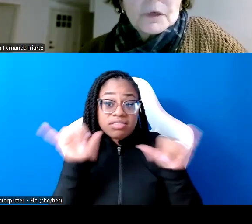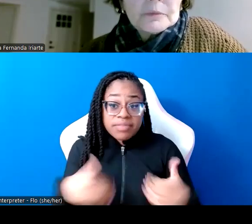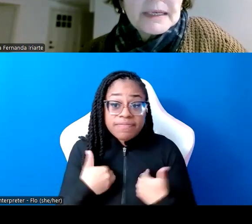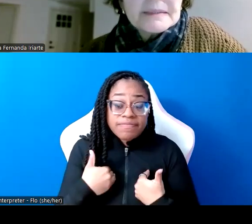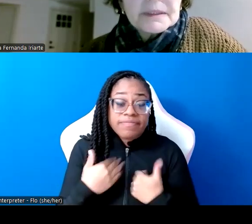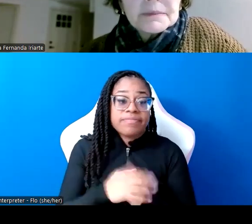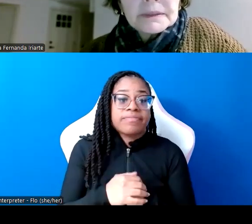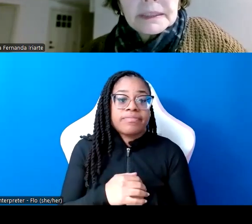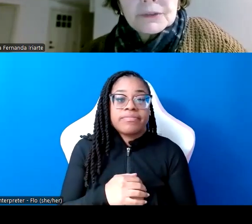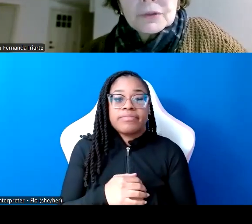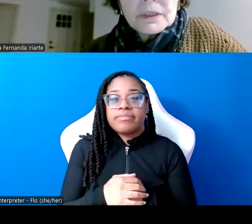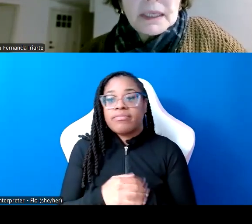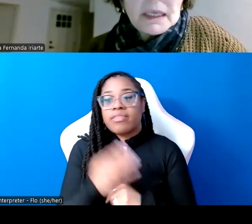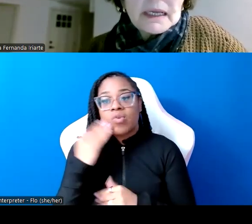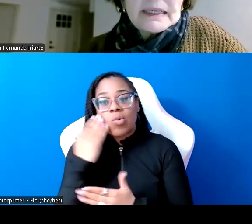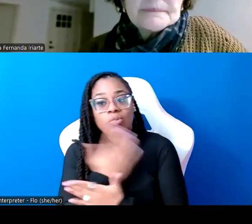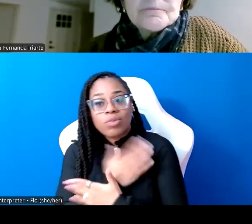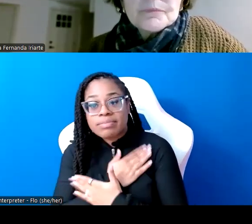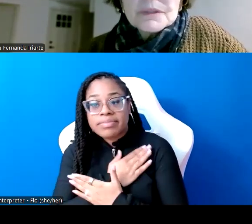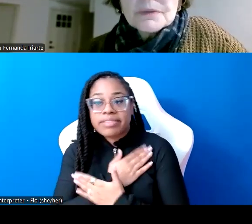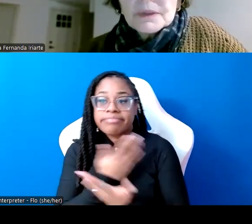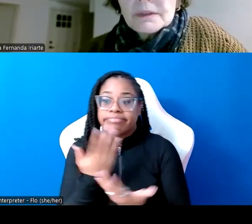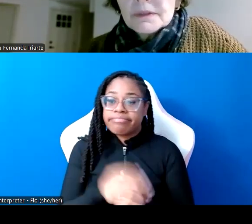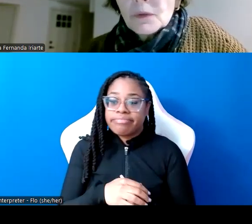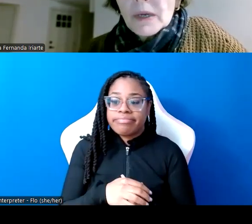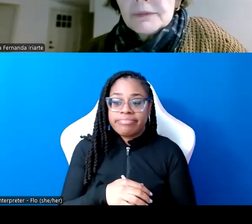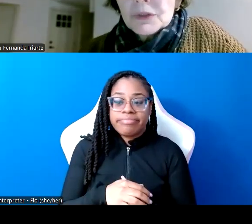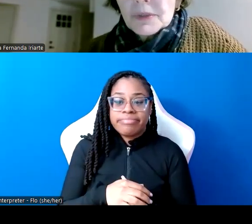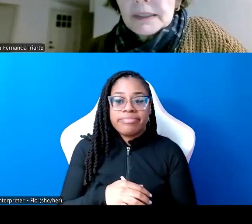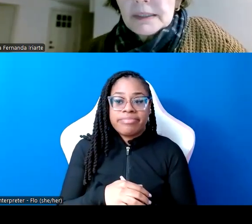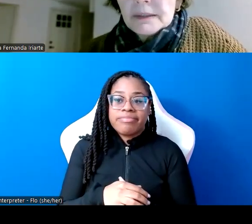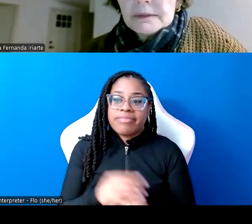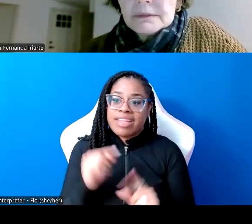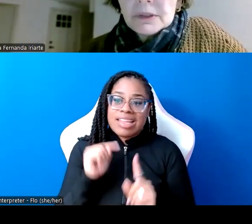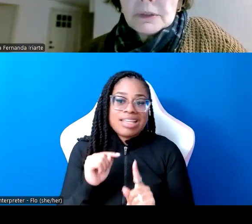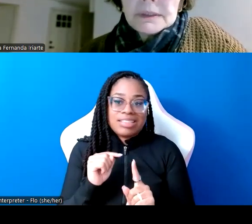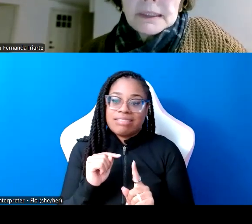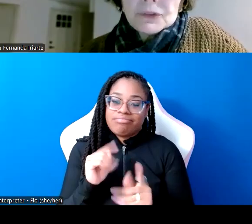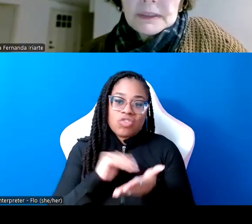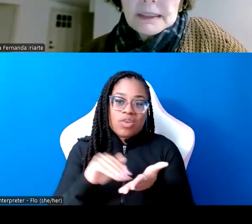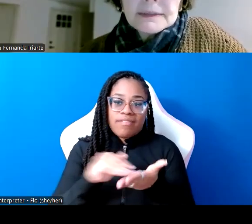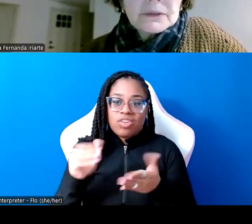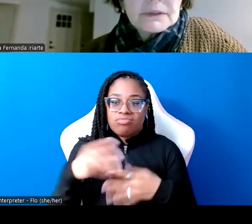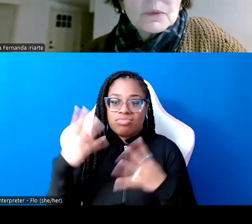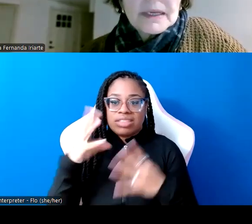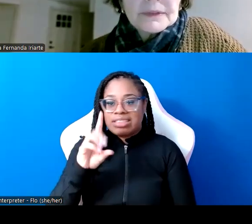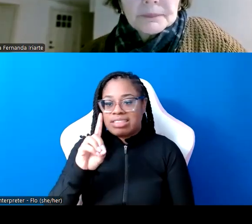home respite, habilitation. This in this the waiver is right here. You can go to DHCS and look at the waiver.